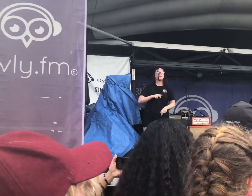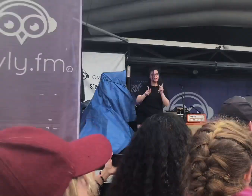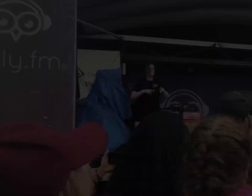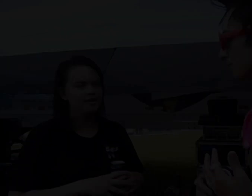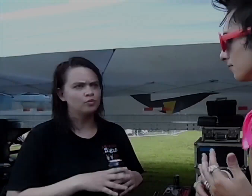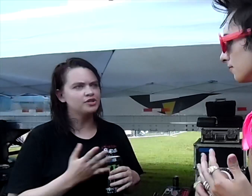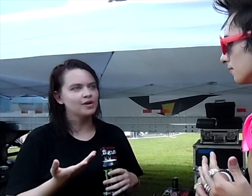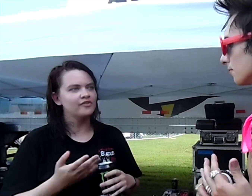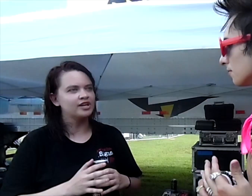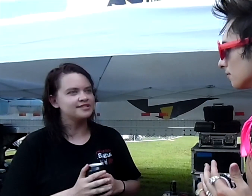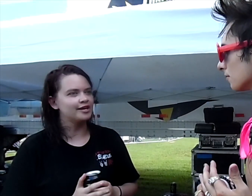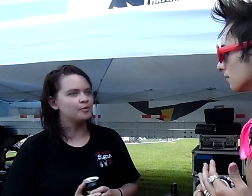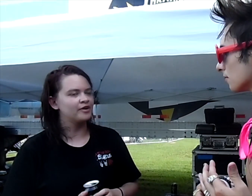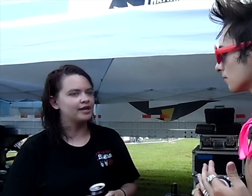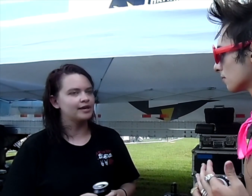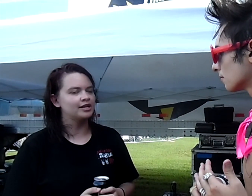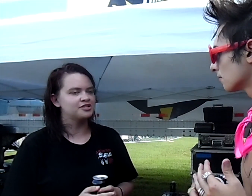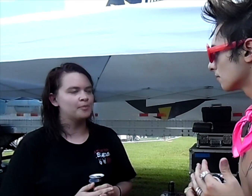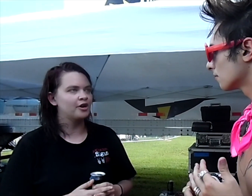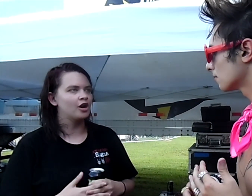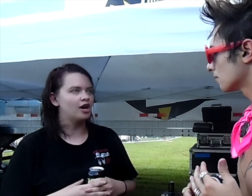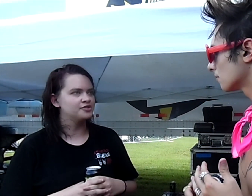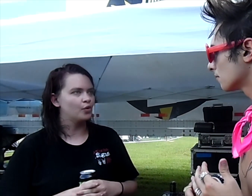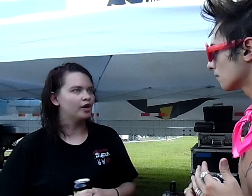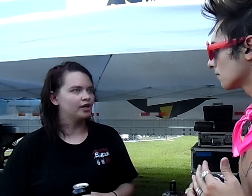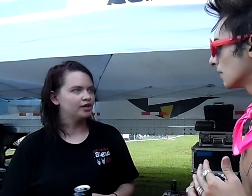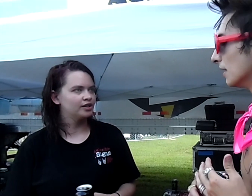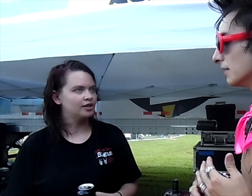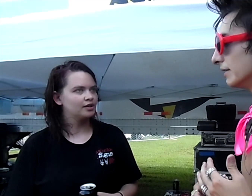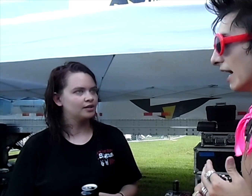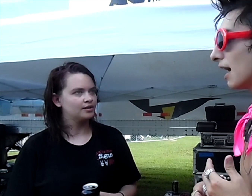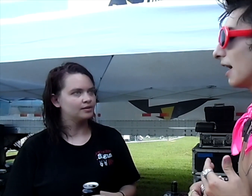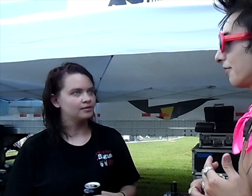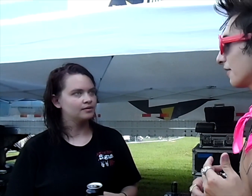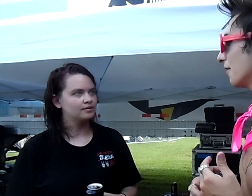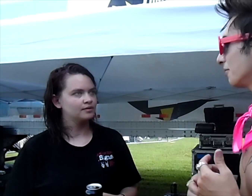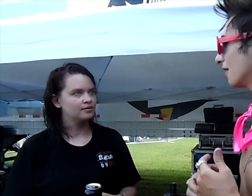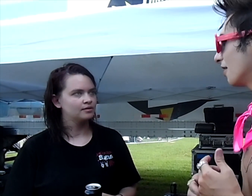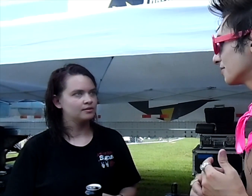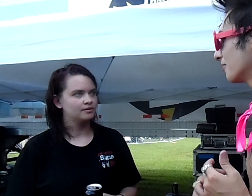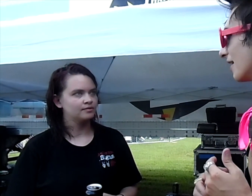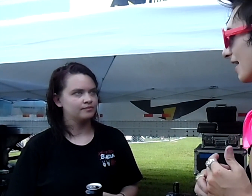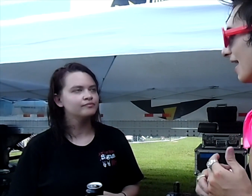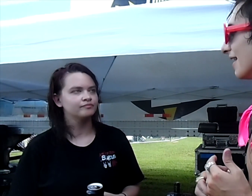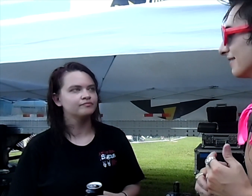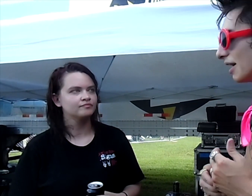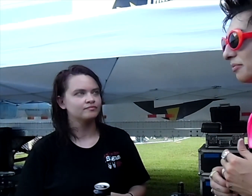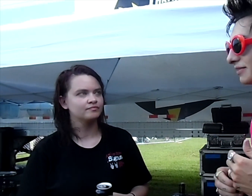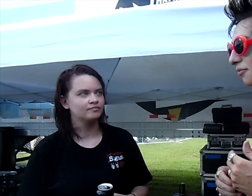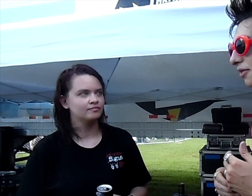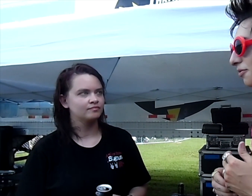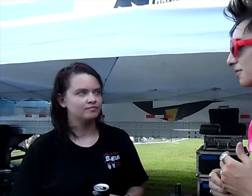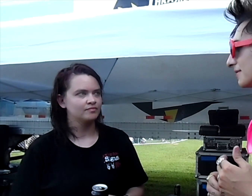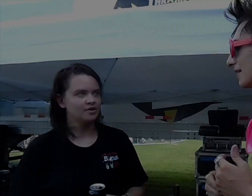And would you ever consider bring and interpreter on tour? Yeah! I think that would be an awesome thing yeah. That would be sick